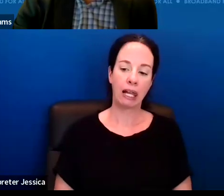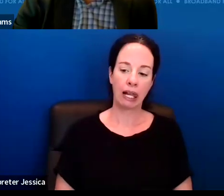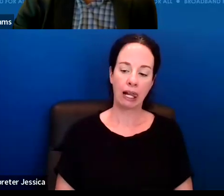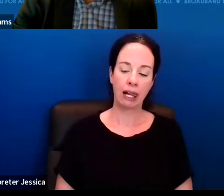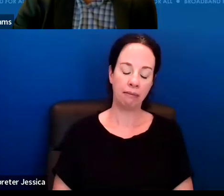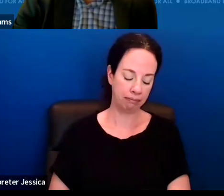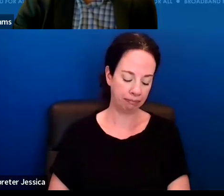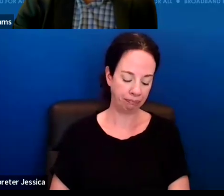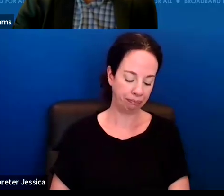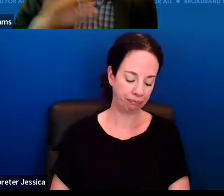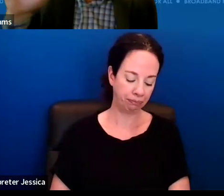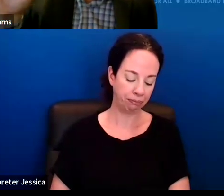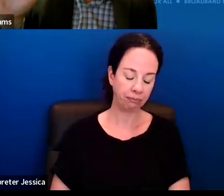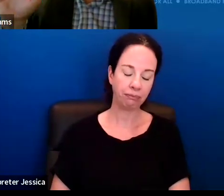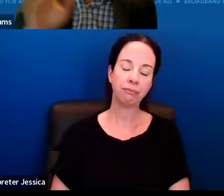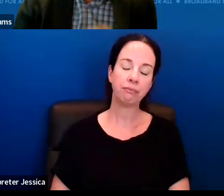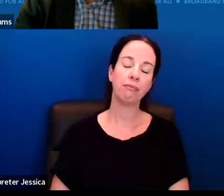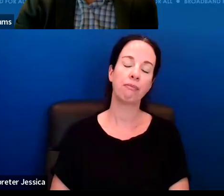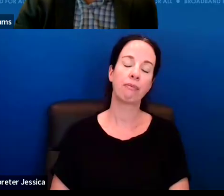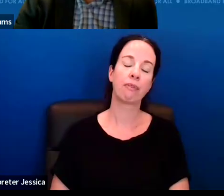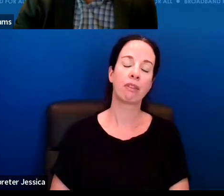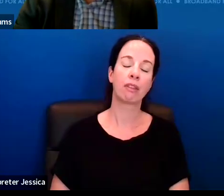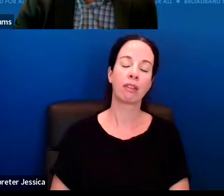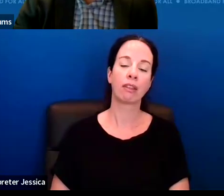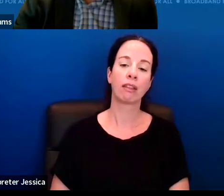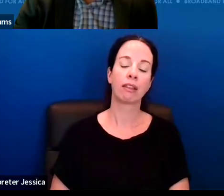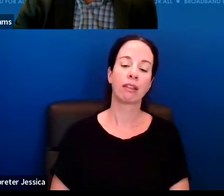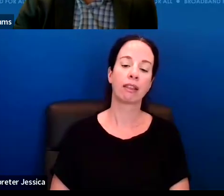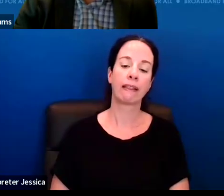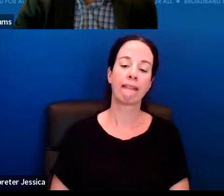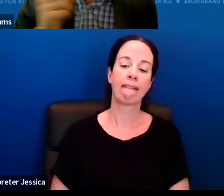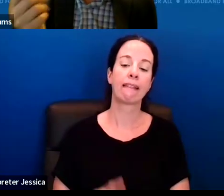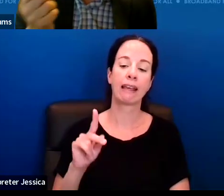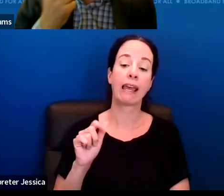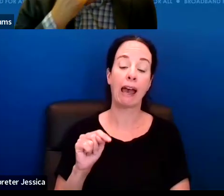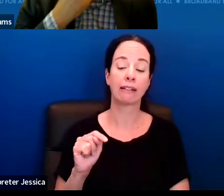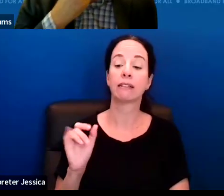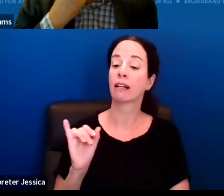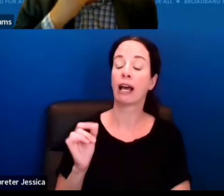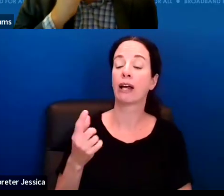Kat, like the, during the digital equity planning process, we partnered with